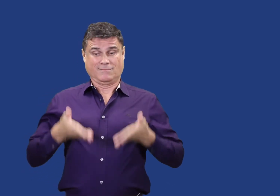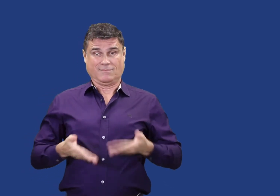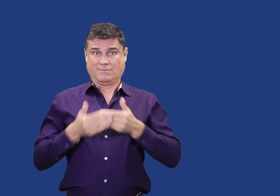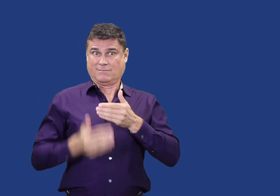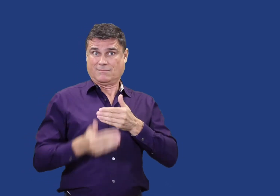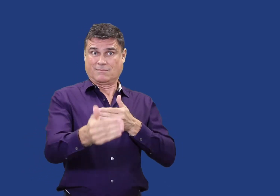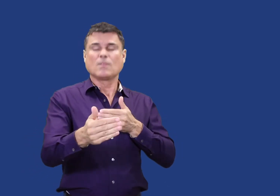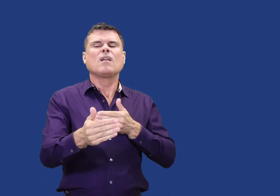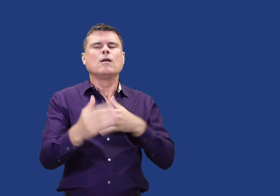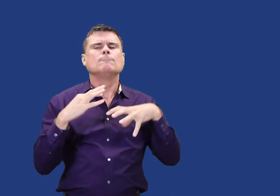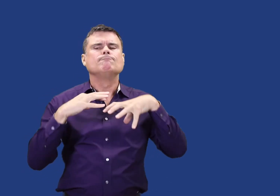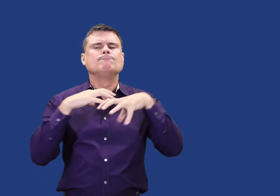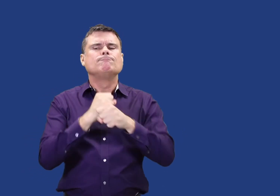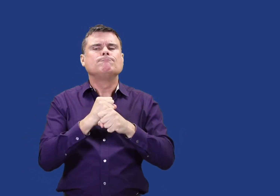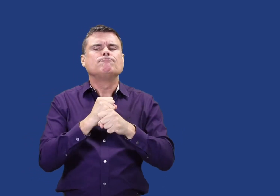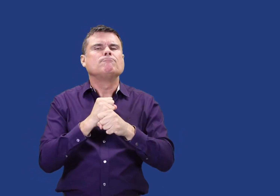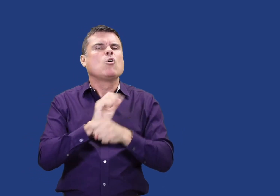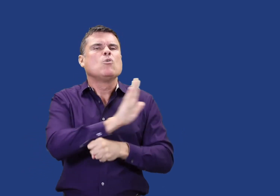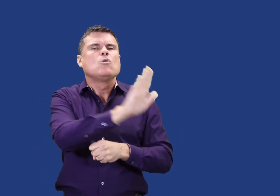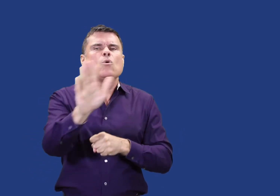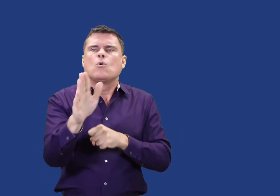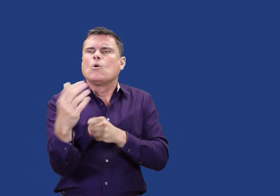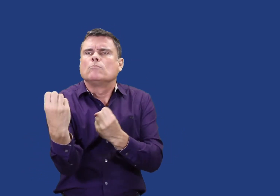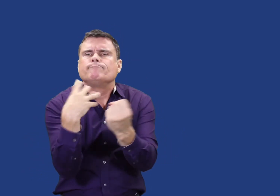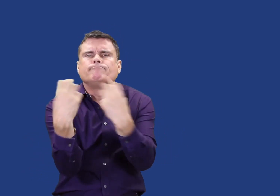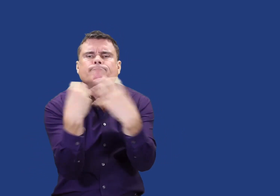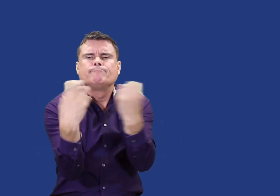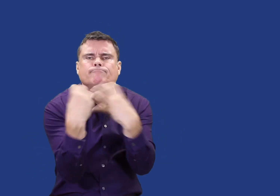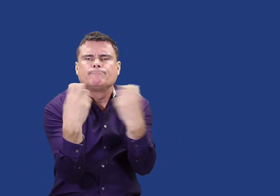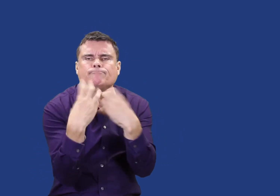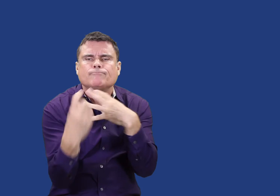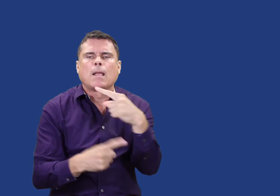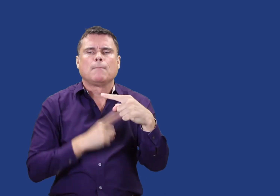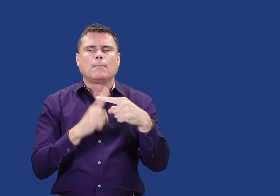THIS DOCUMENT SUMMARIZES THE INPUT RECEIVED AND